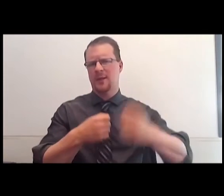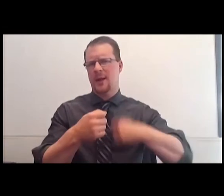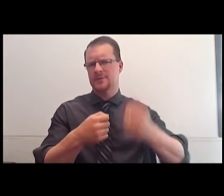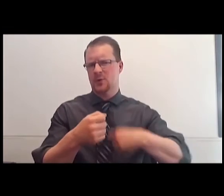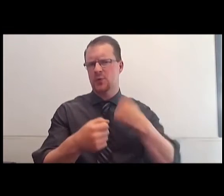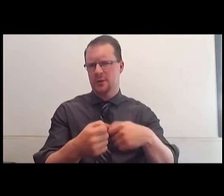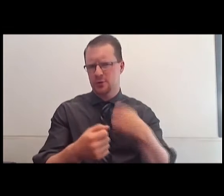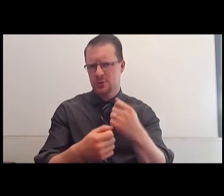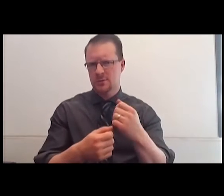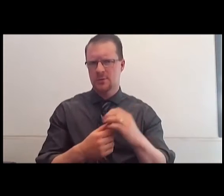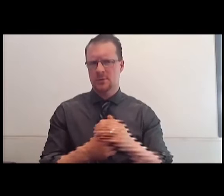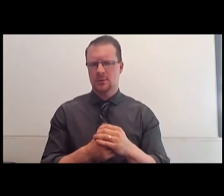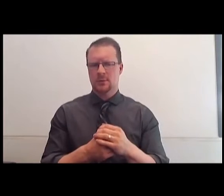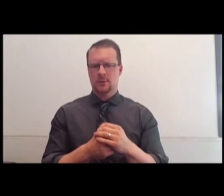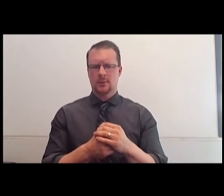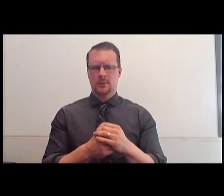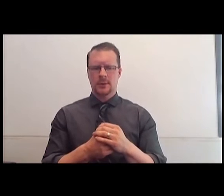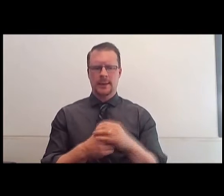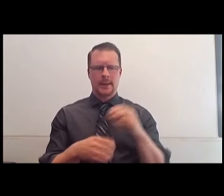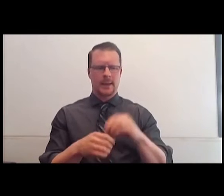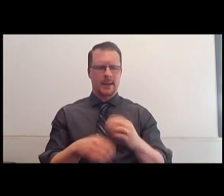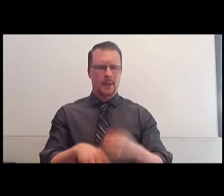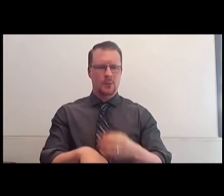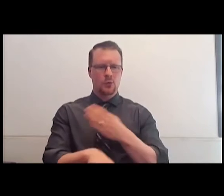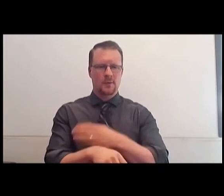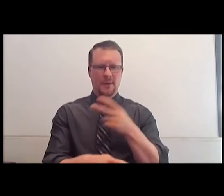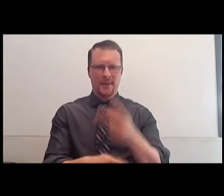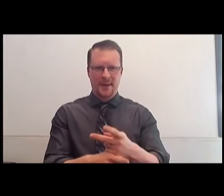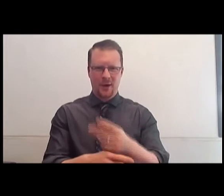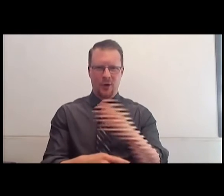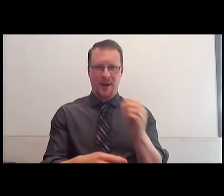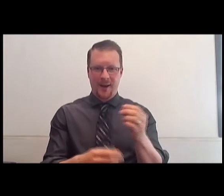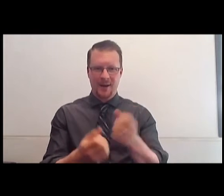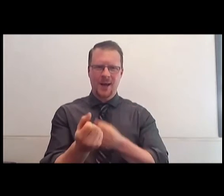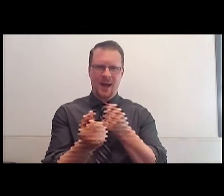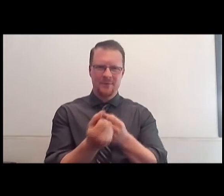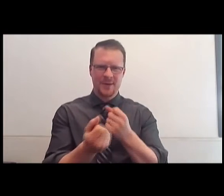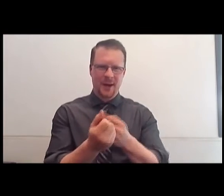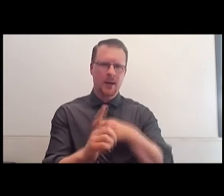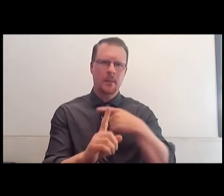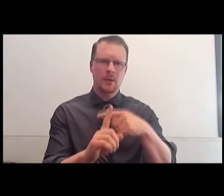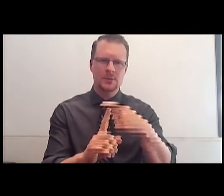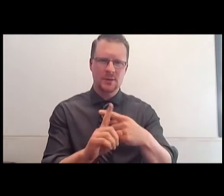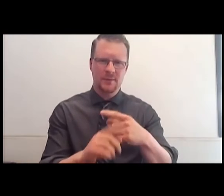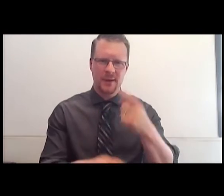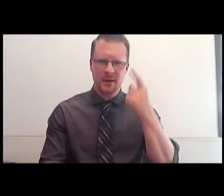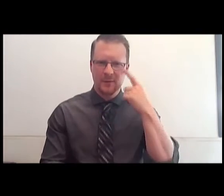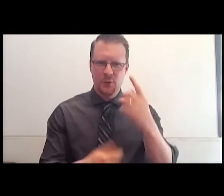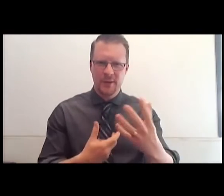We have made so much progress over the years we've done so well. We've worked hard to make sure that we improve